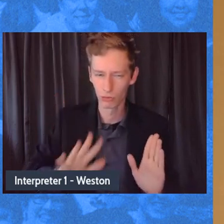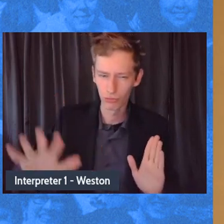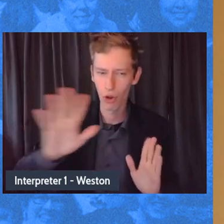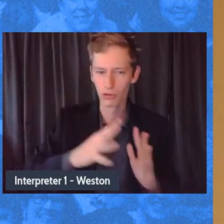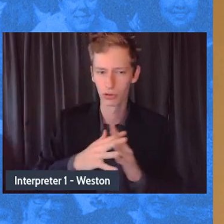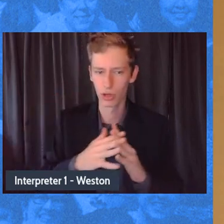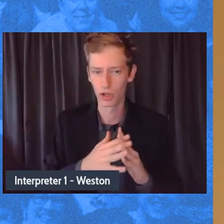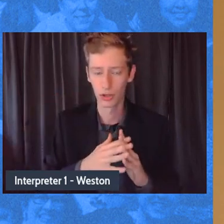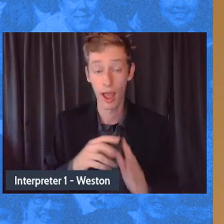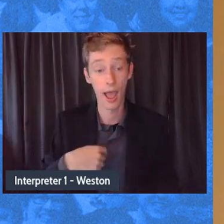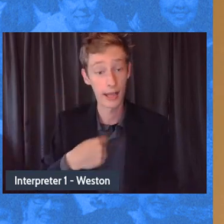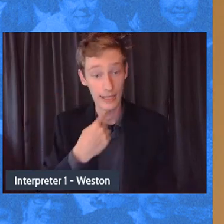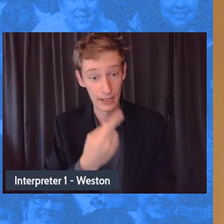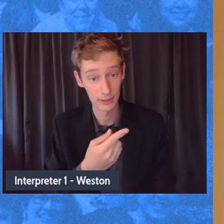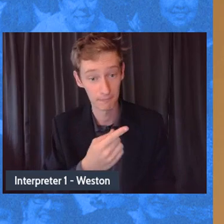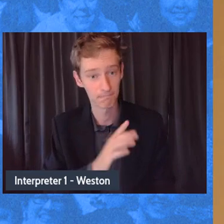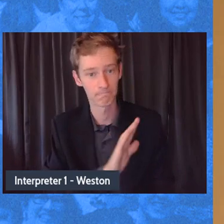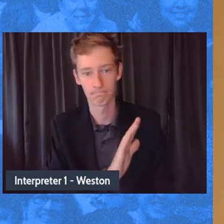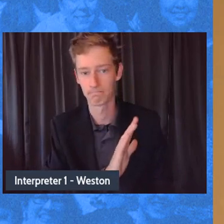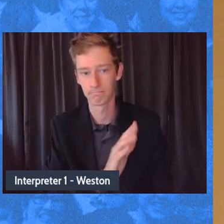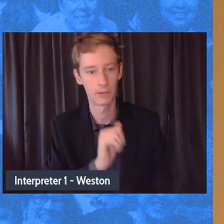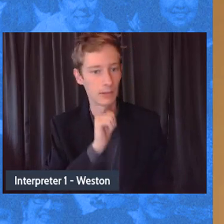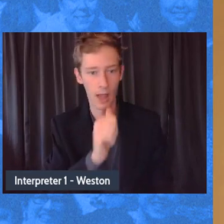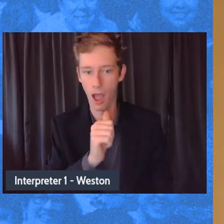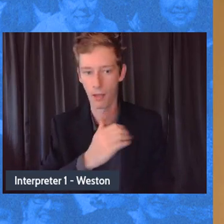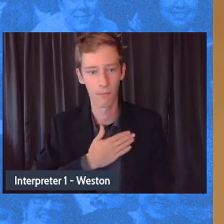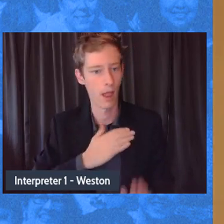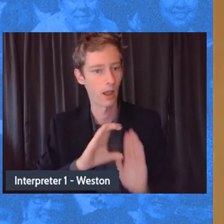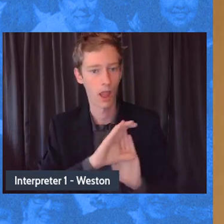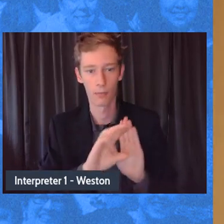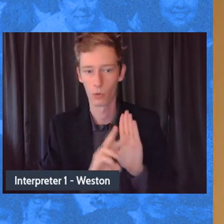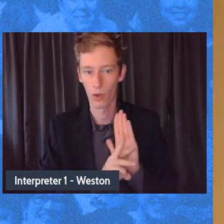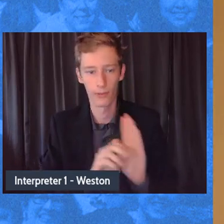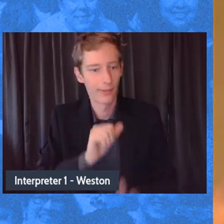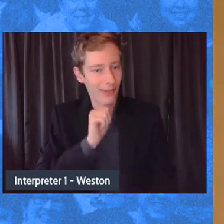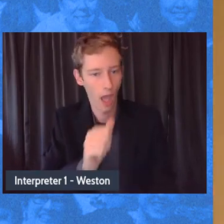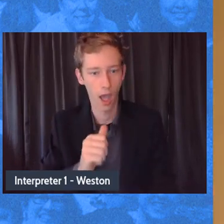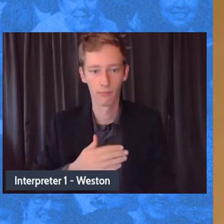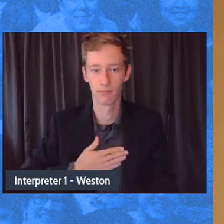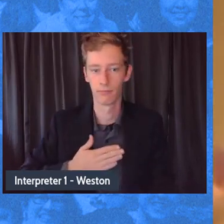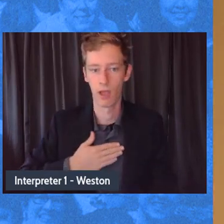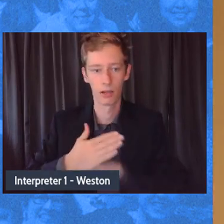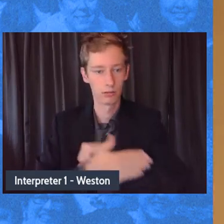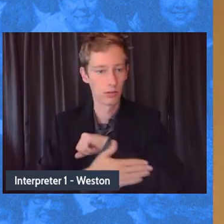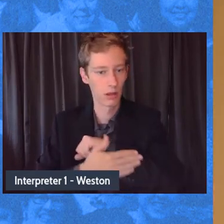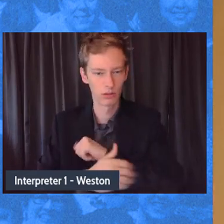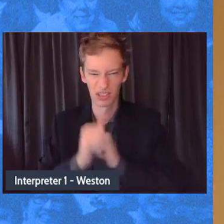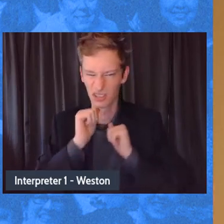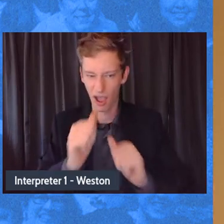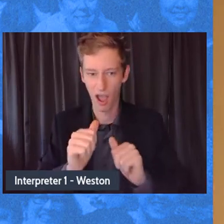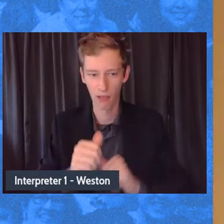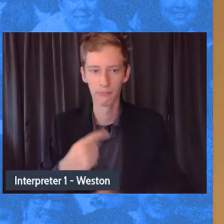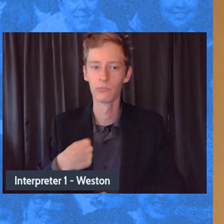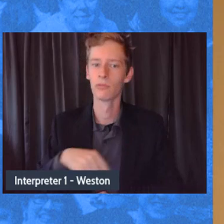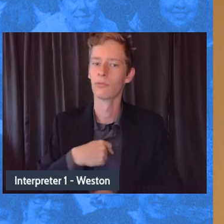not my Commonwealth and not my country. We need elected officials who are gonna think big and hear every Virginians voice in Richmond